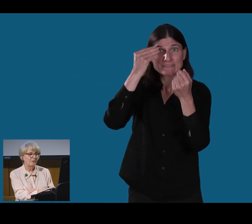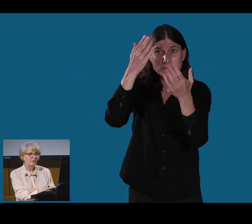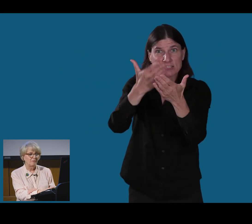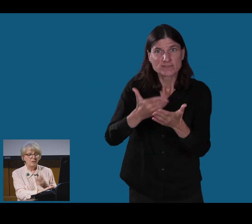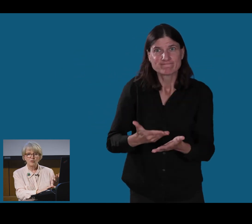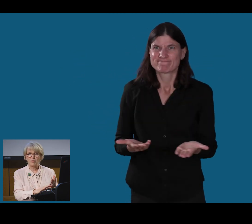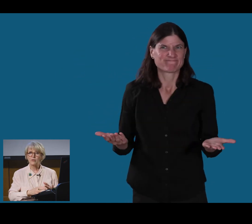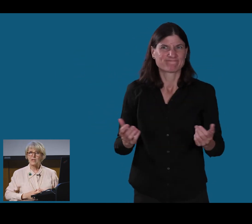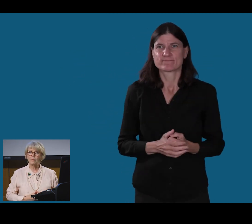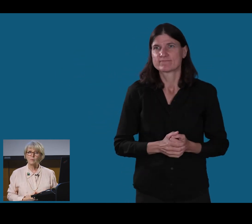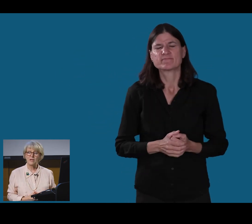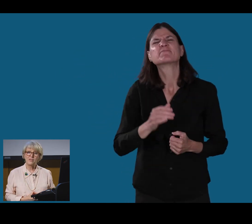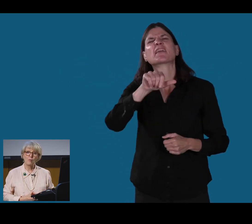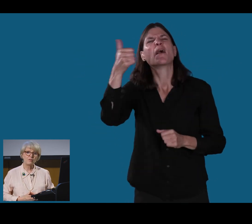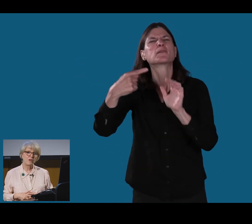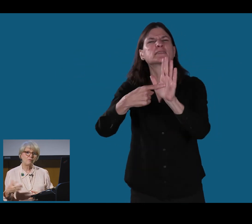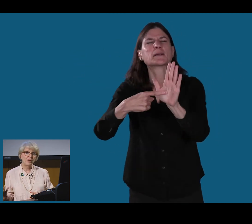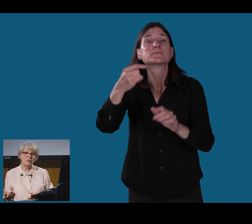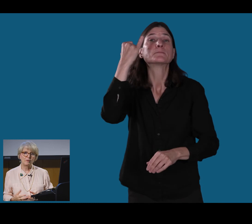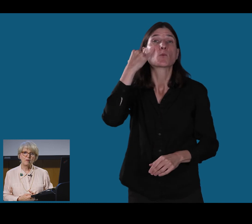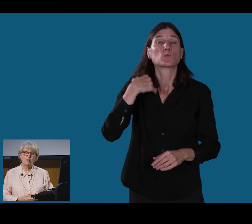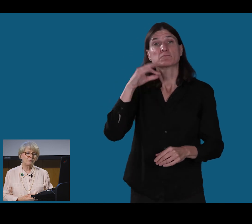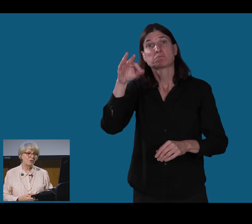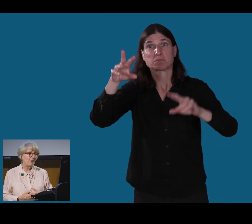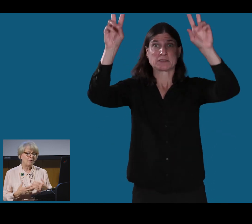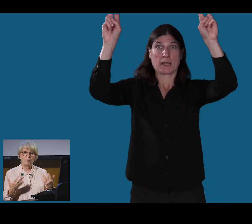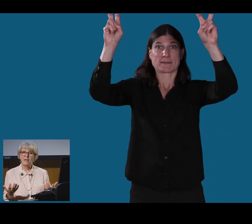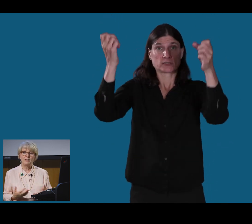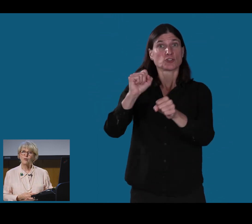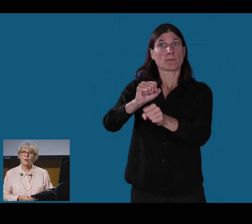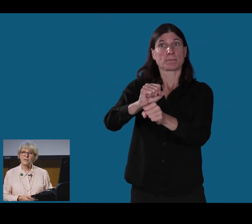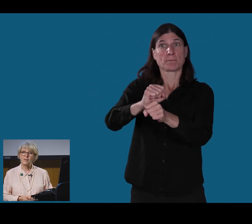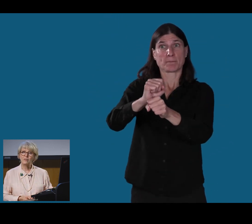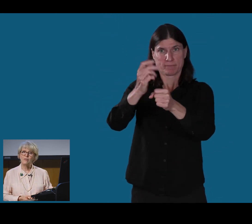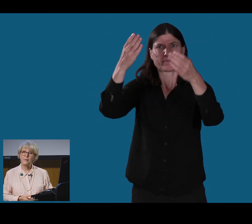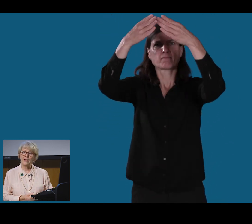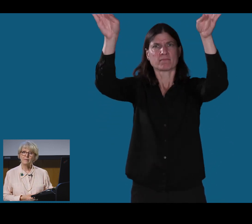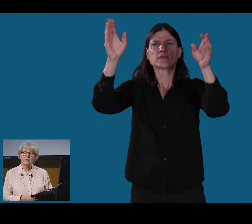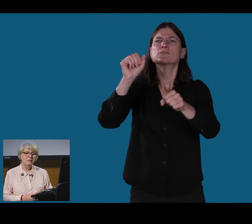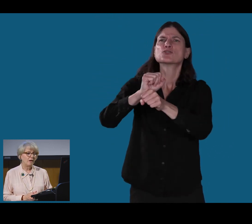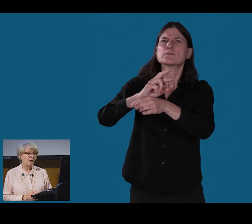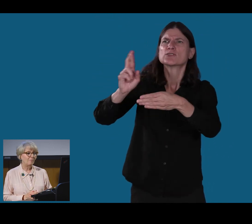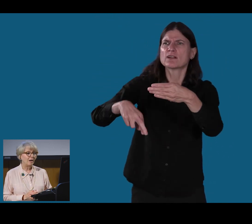Here's another example: When I say, “I want to study vocational outcomes.” There are many different ways I could define that.